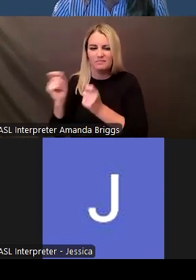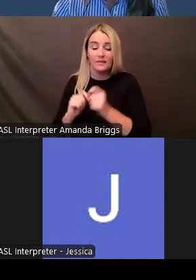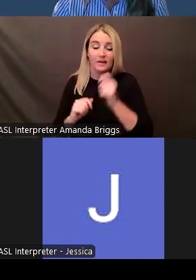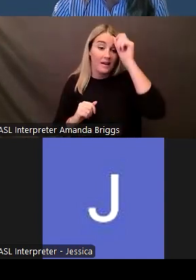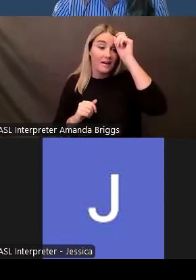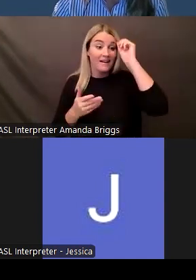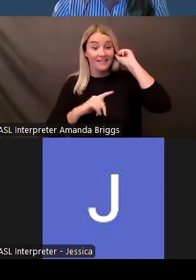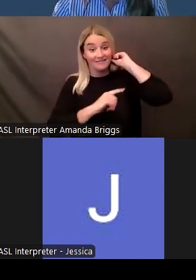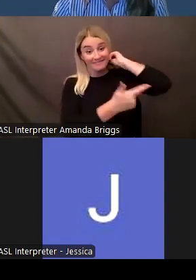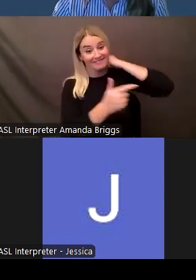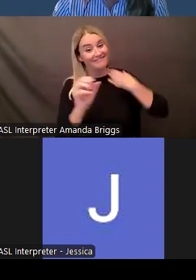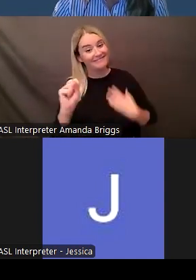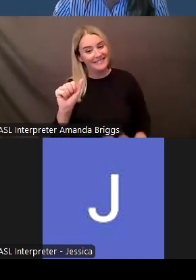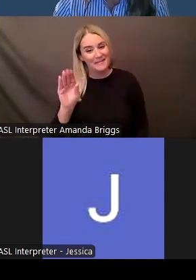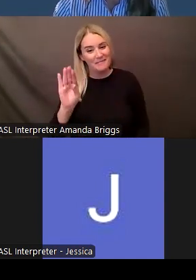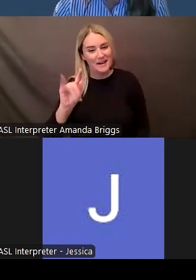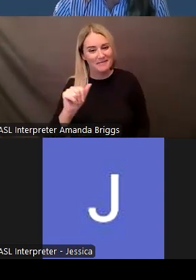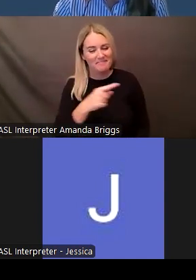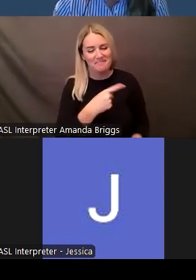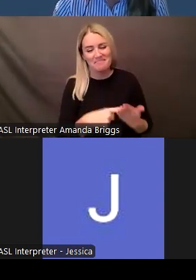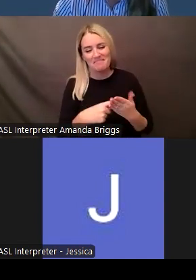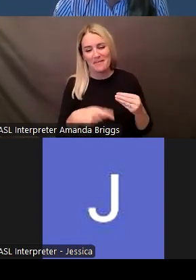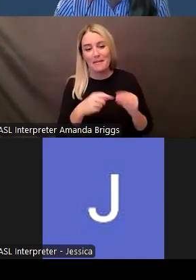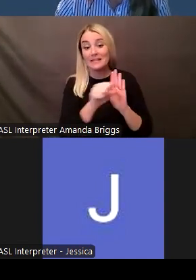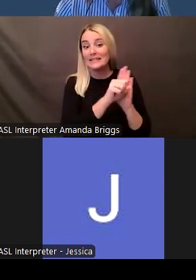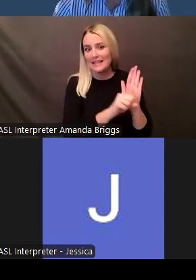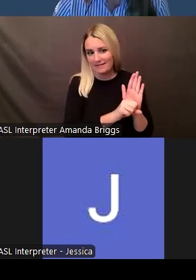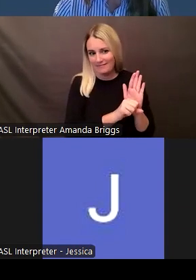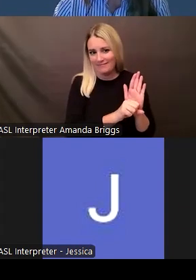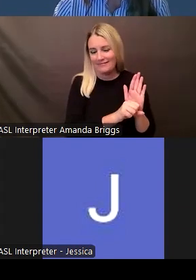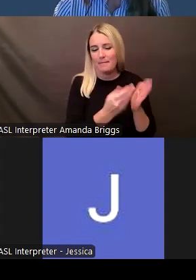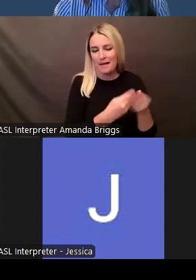Sabrina, who is going to talk a little bit about state budget expectations.